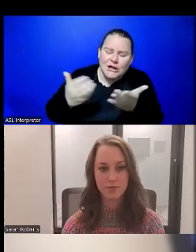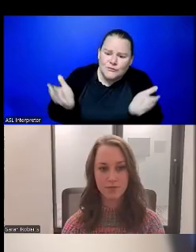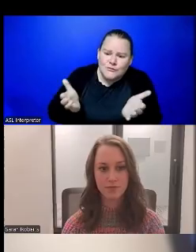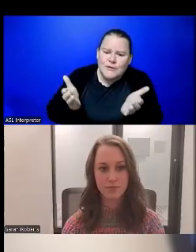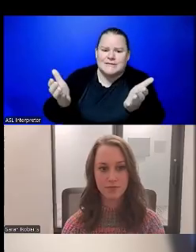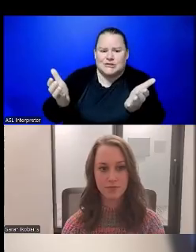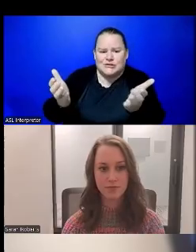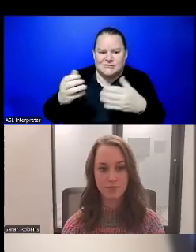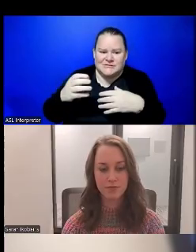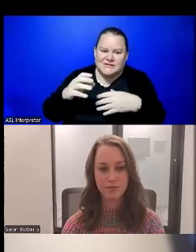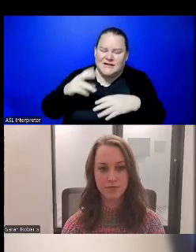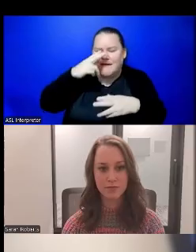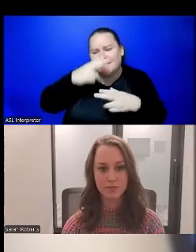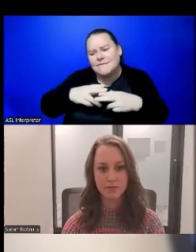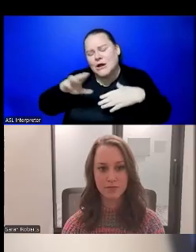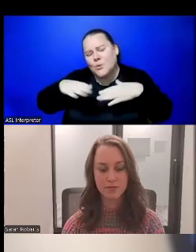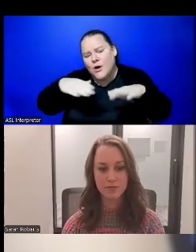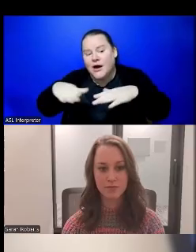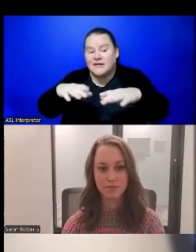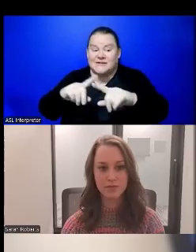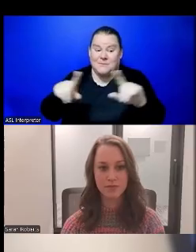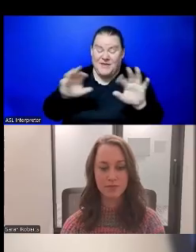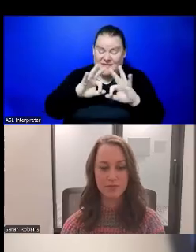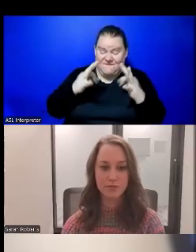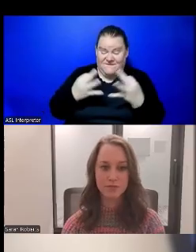the family organization, because we have somewhere between